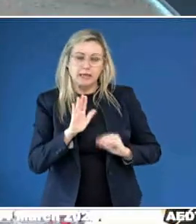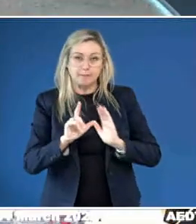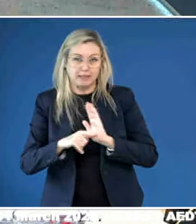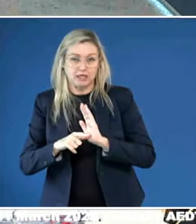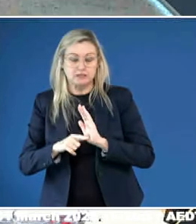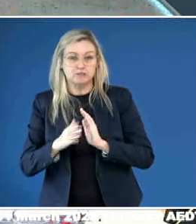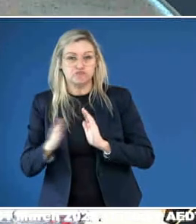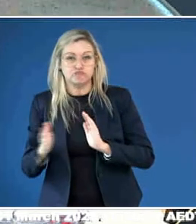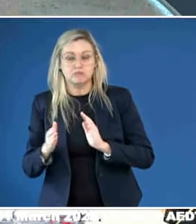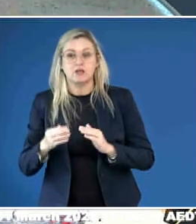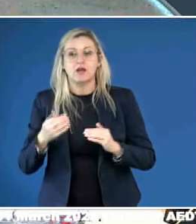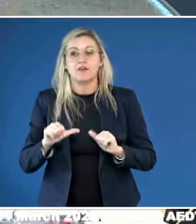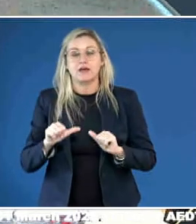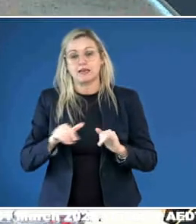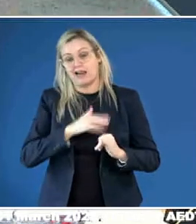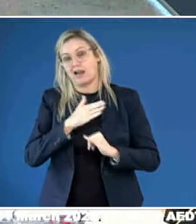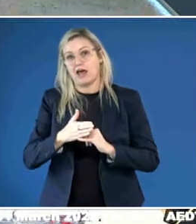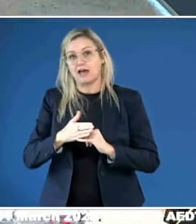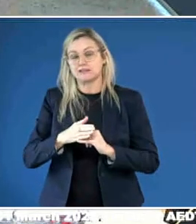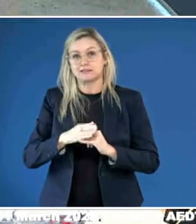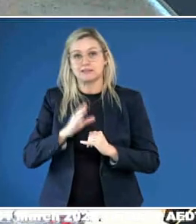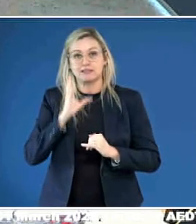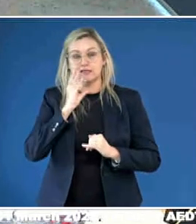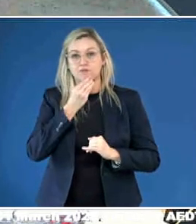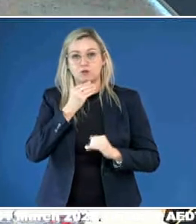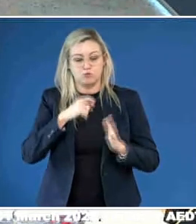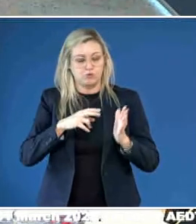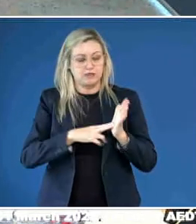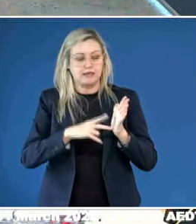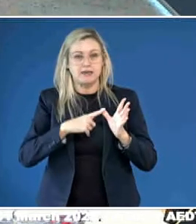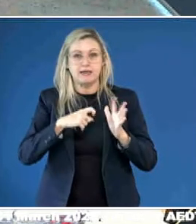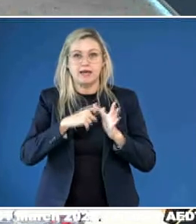afternoon will conclude with Nikita and the Yellow Ladybugs. Yes.